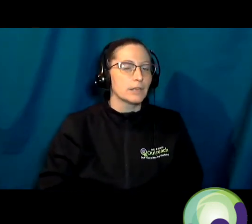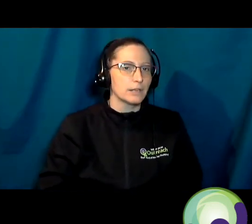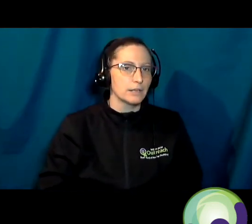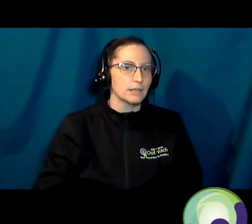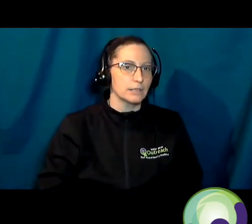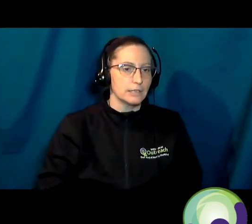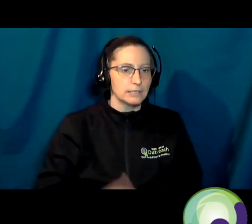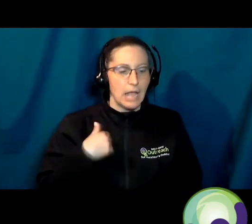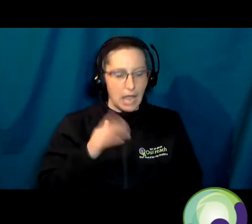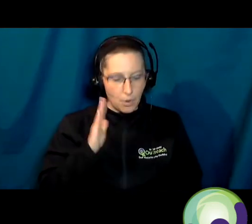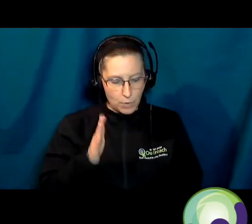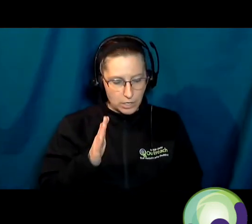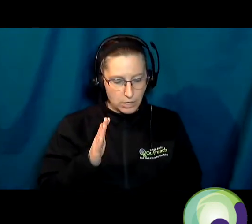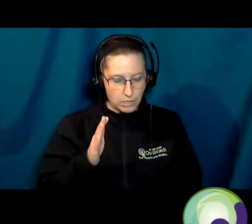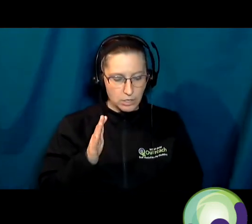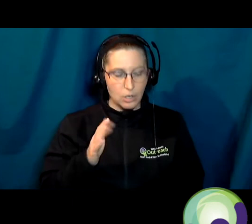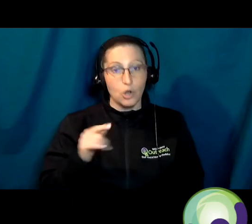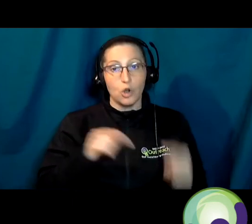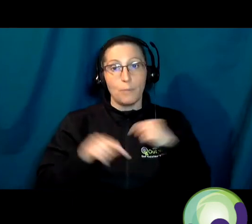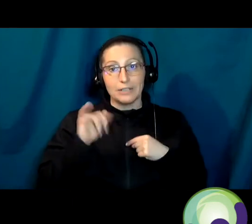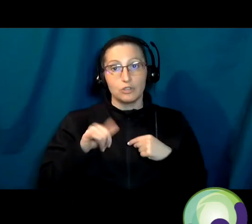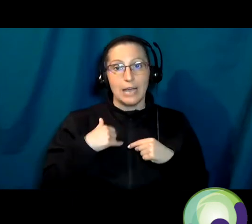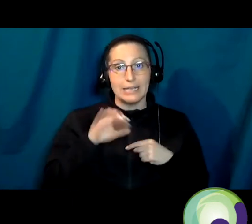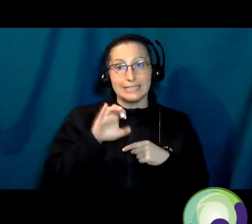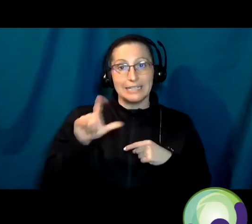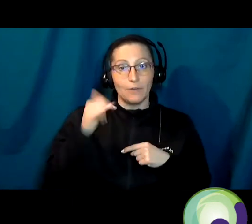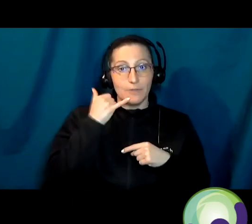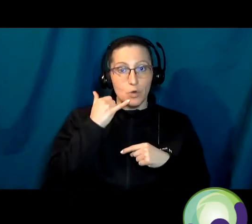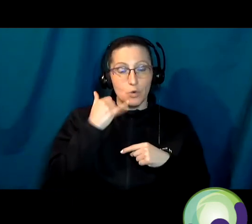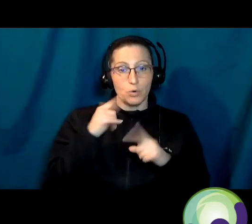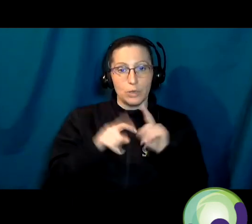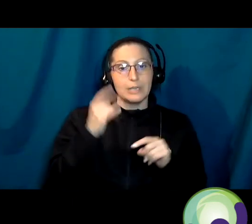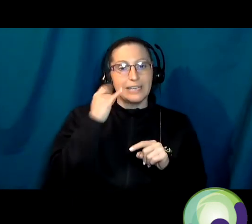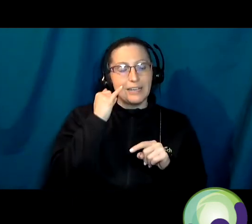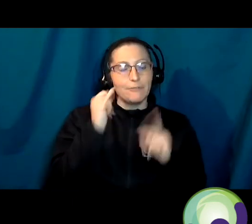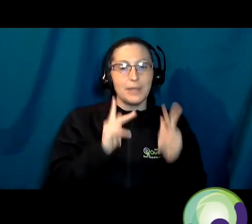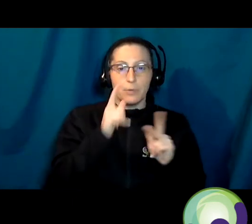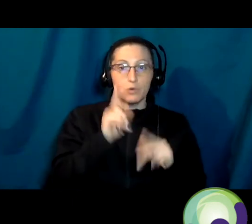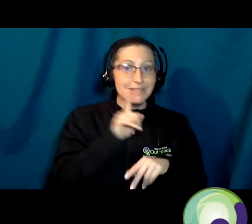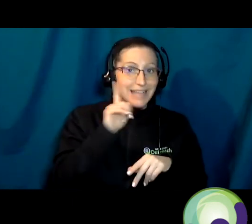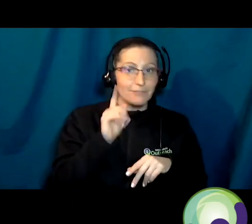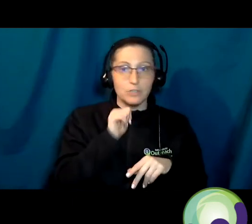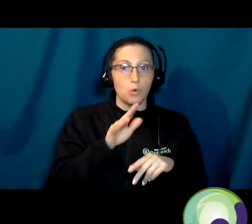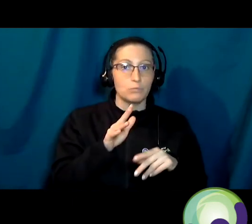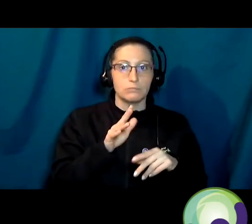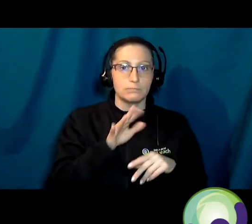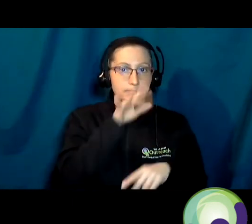to that cell phone question is for individuals who are deaf who don't use spoken language, sometimes,